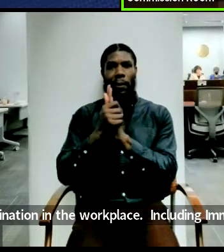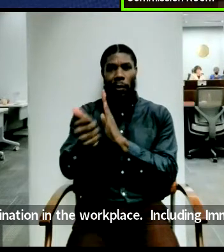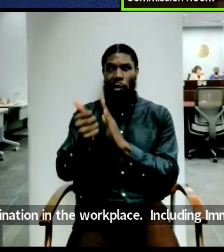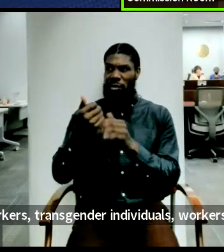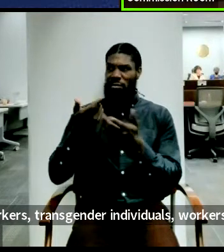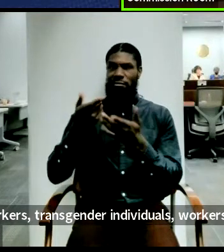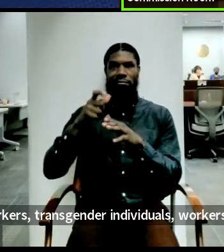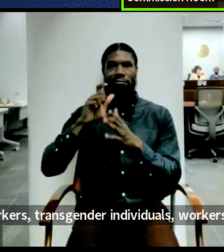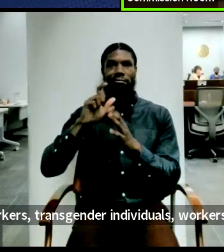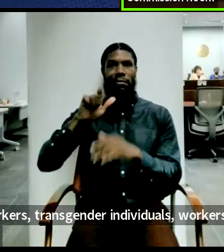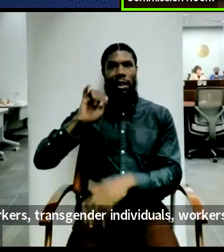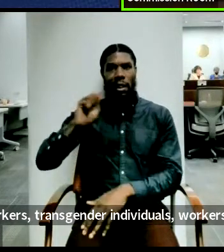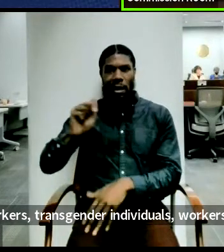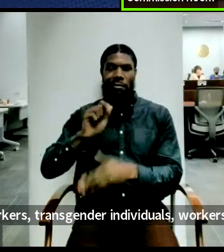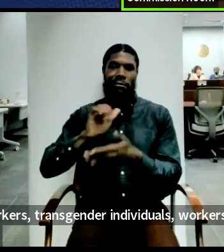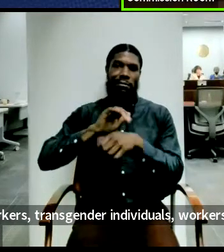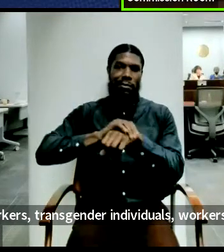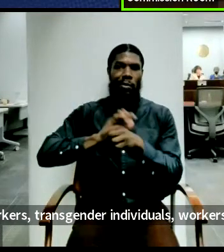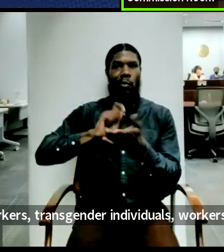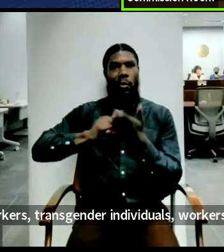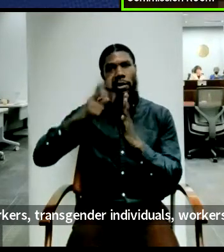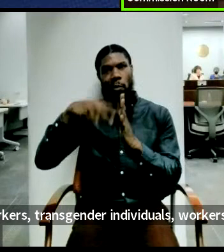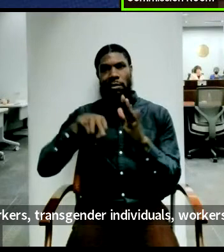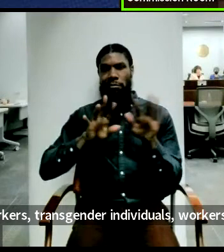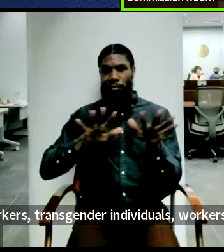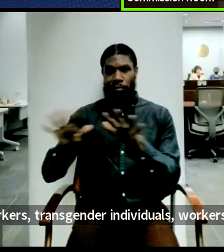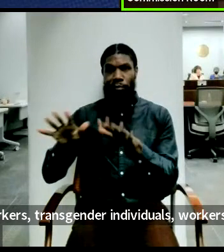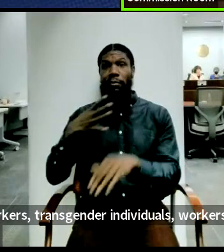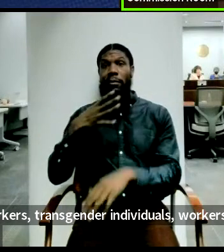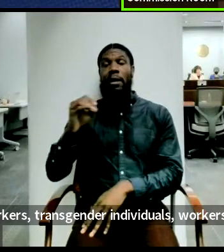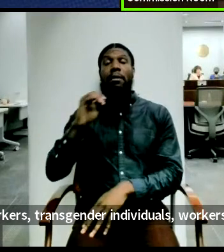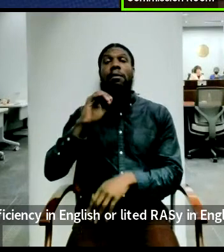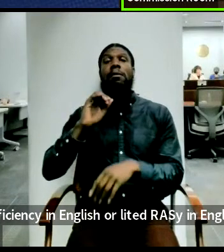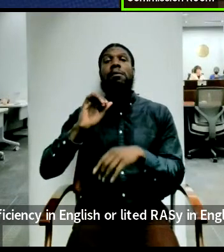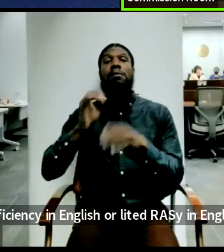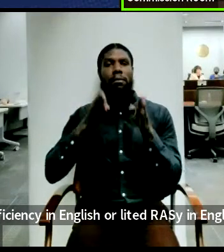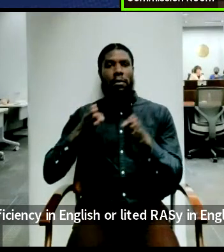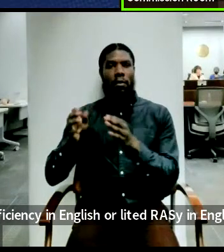or literacy in English and individuals with intellectual and developmental disabilities.